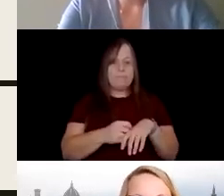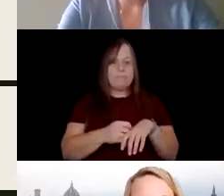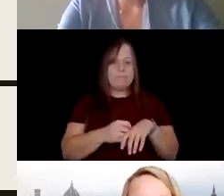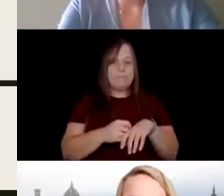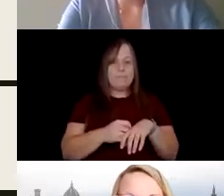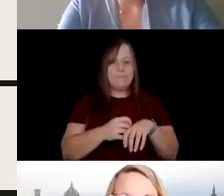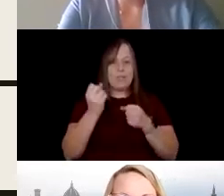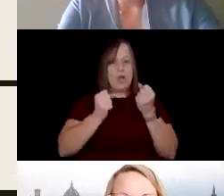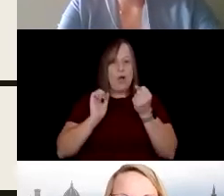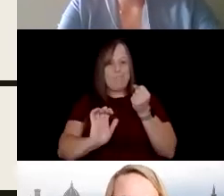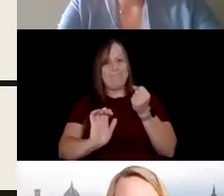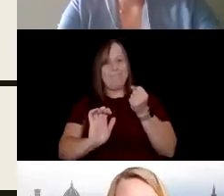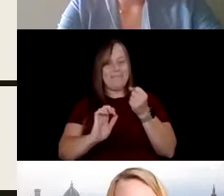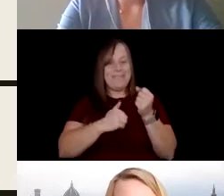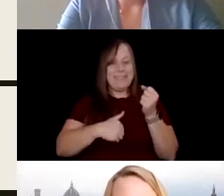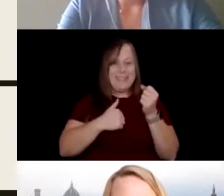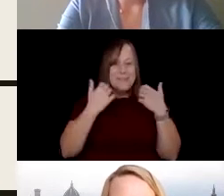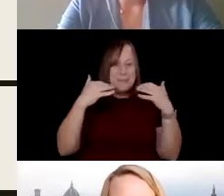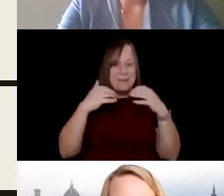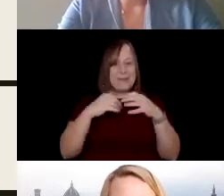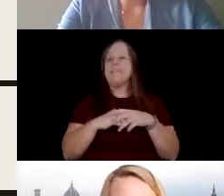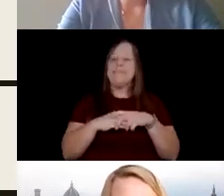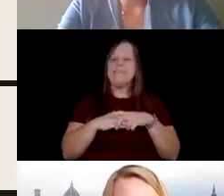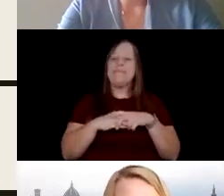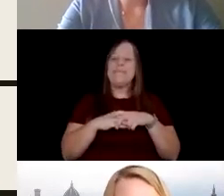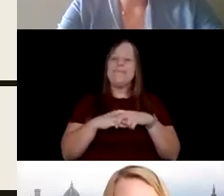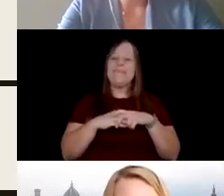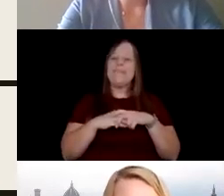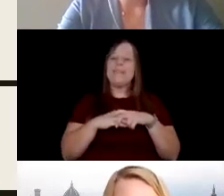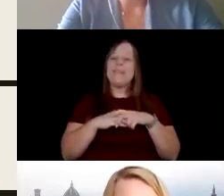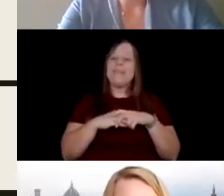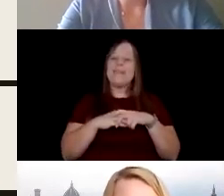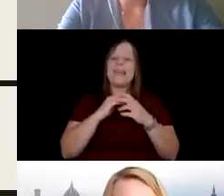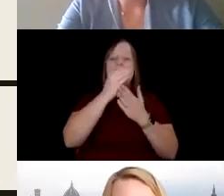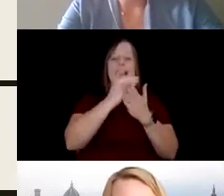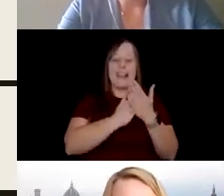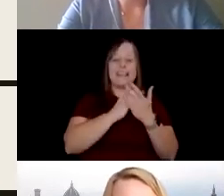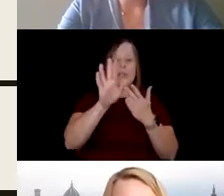Sorry about the background noise. So these categories are what's listed on your DD214.